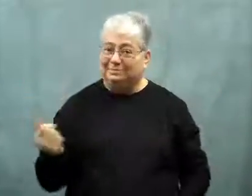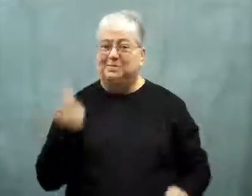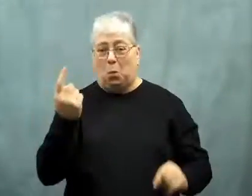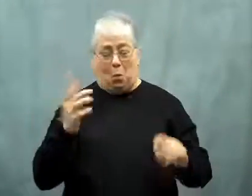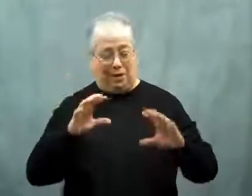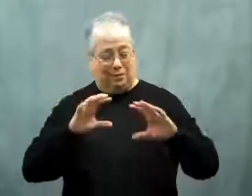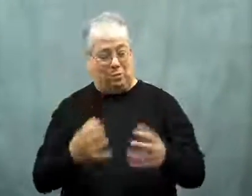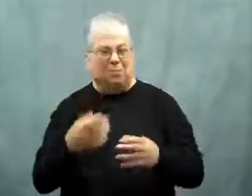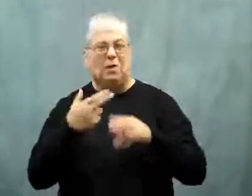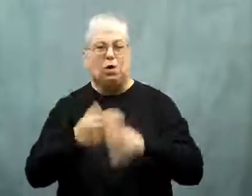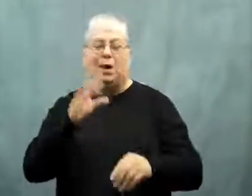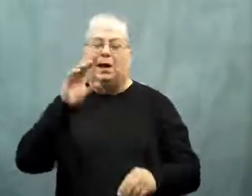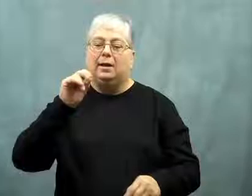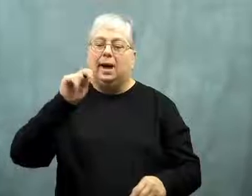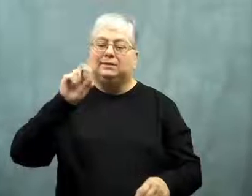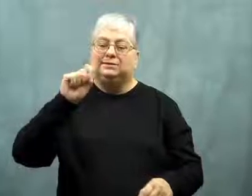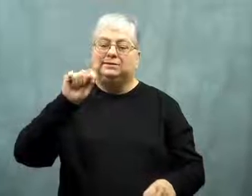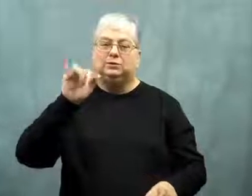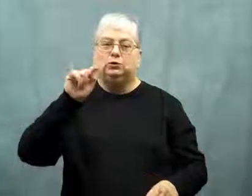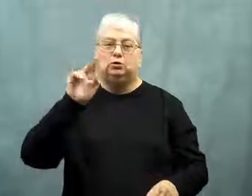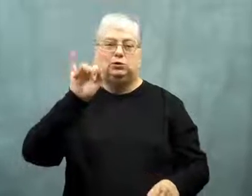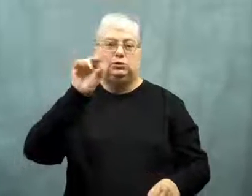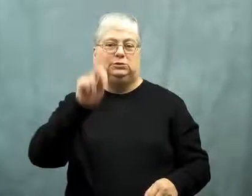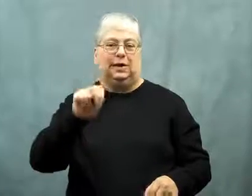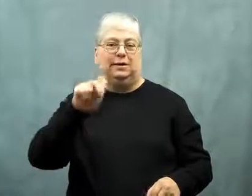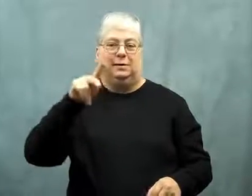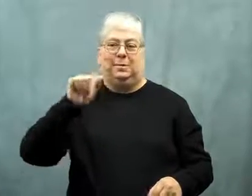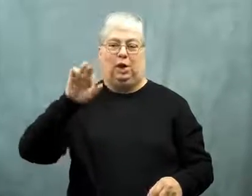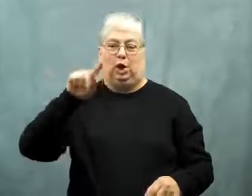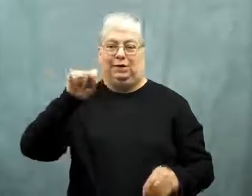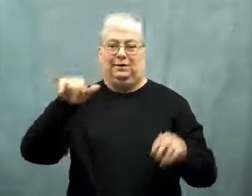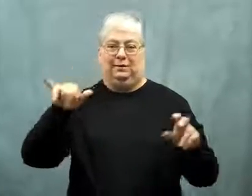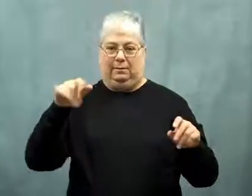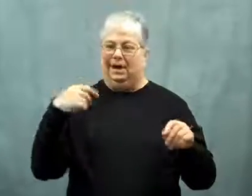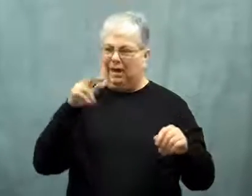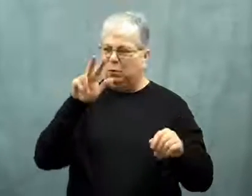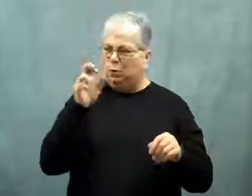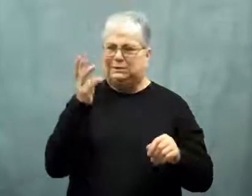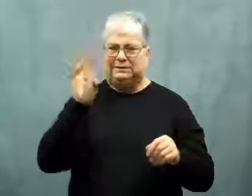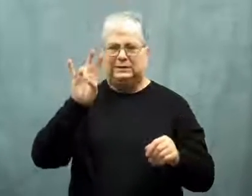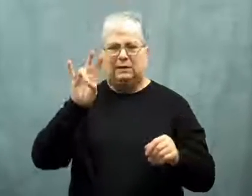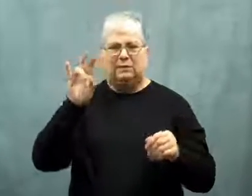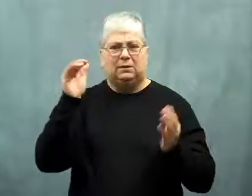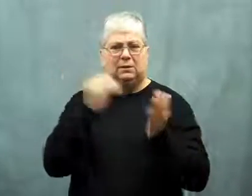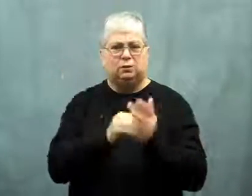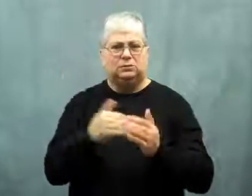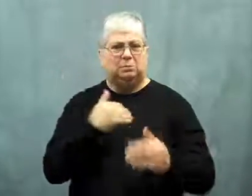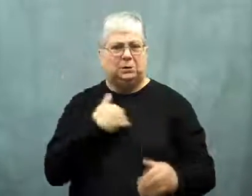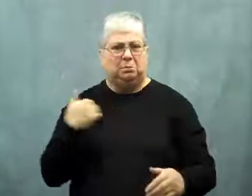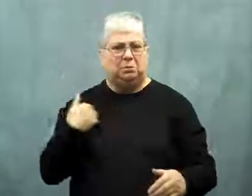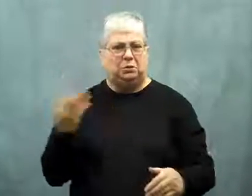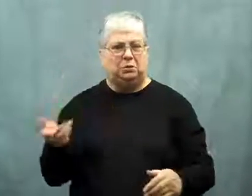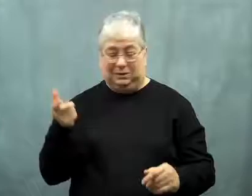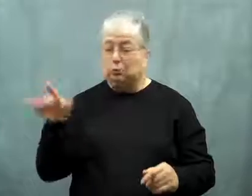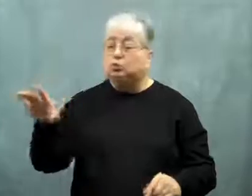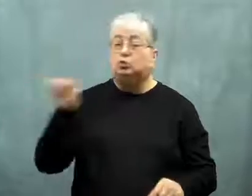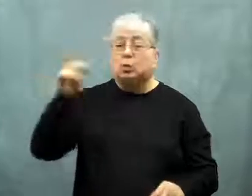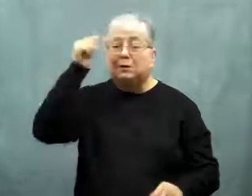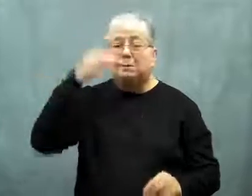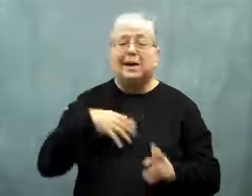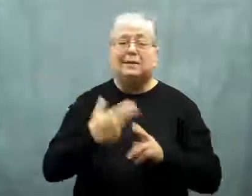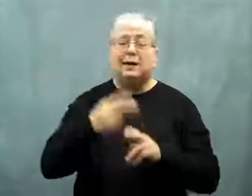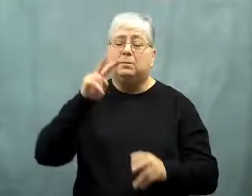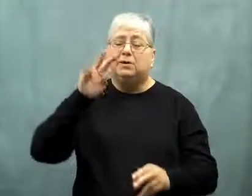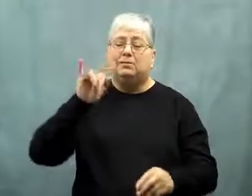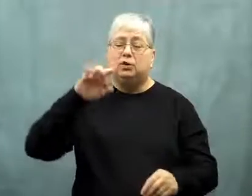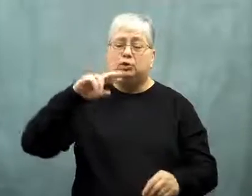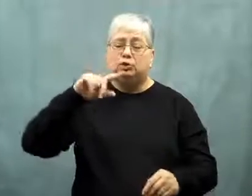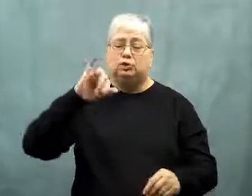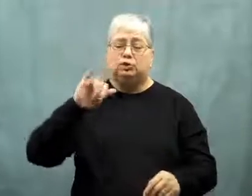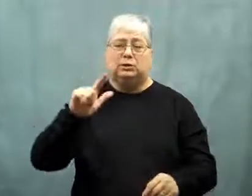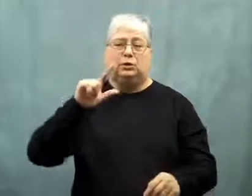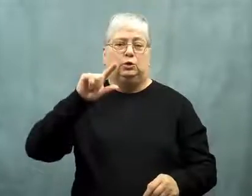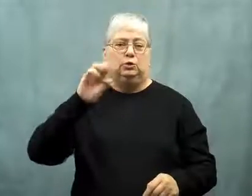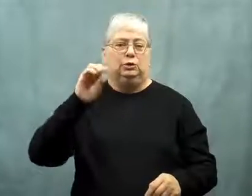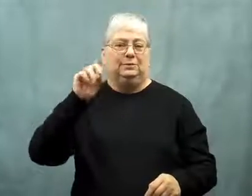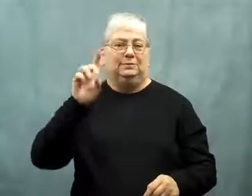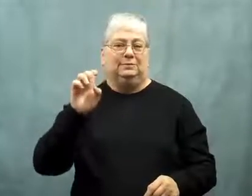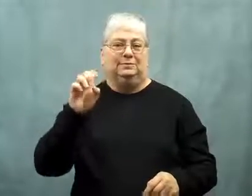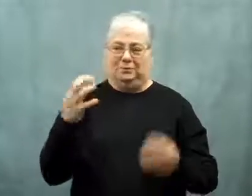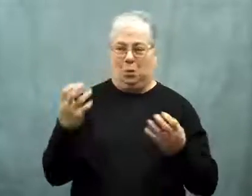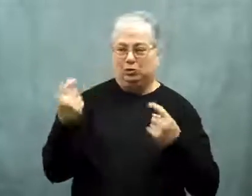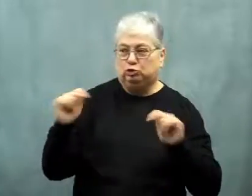The Constitution Party, with 367,000 members,